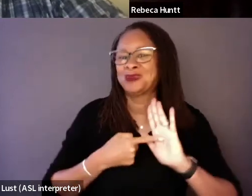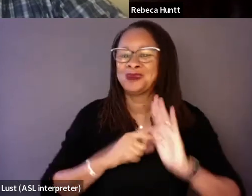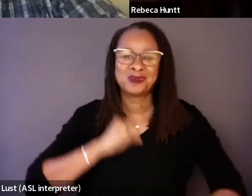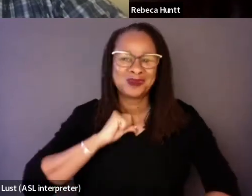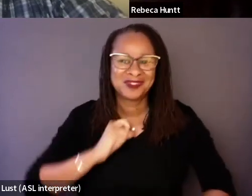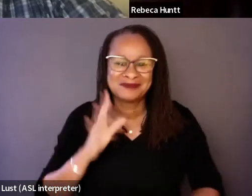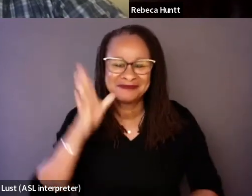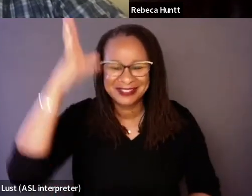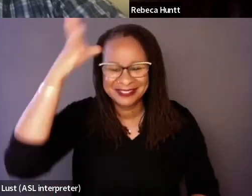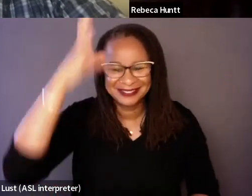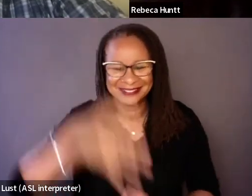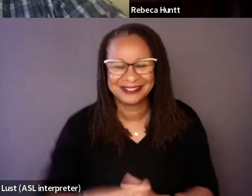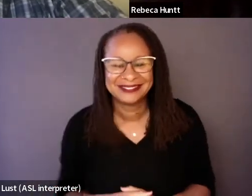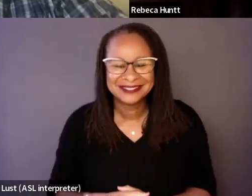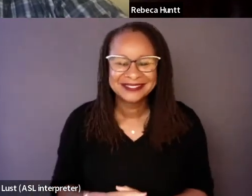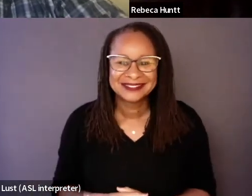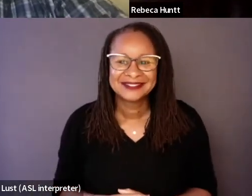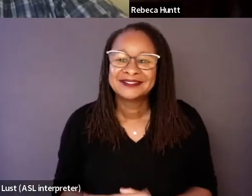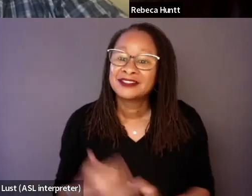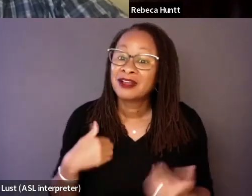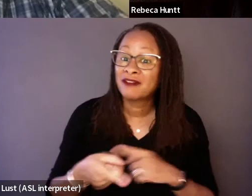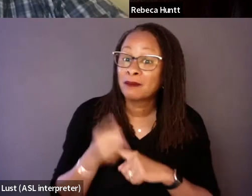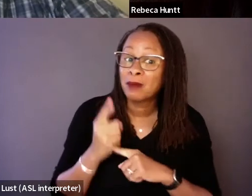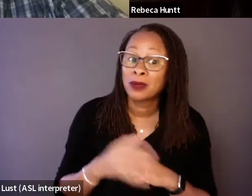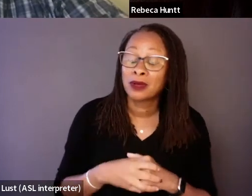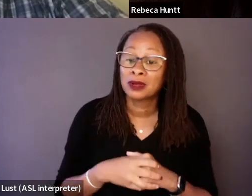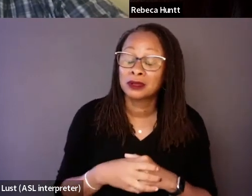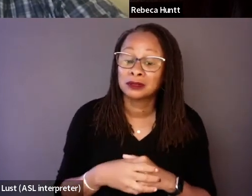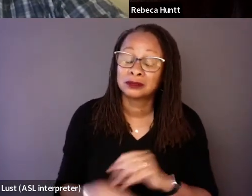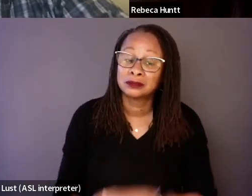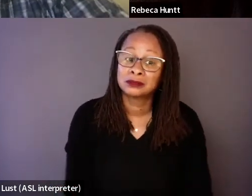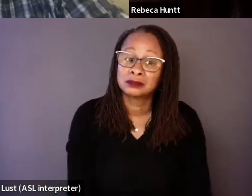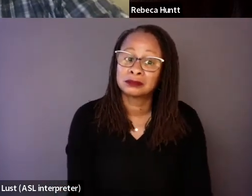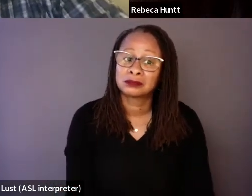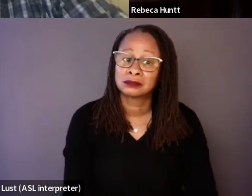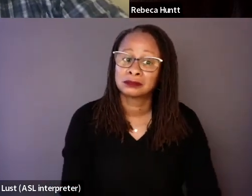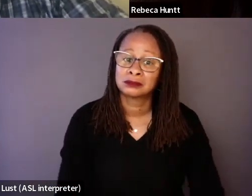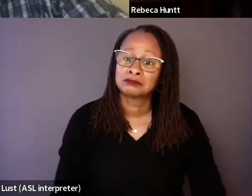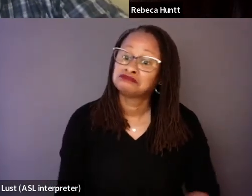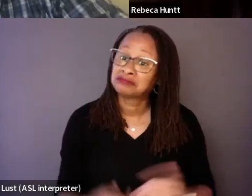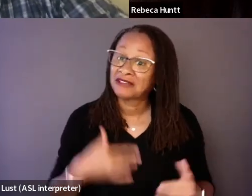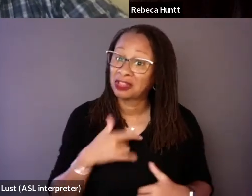Yeah. and was there ever a moment in which, you know -- not that they confronted where they were sort of uncomfortable with some of the things that were said, or was that something --